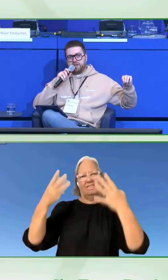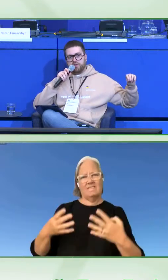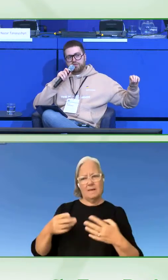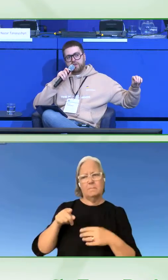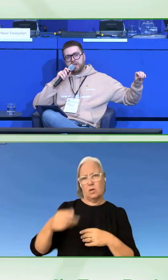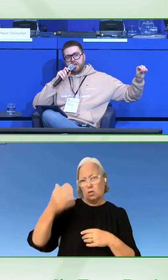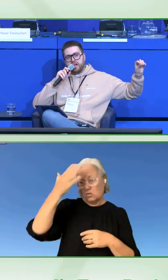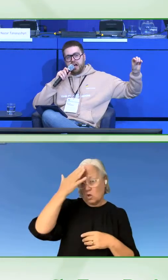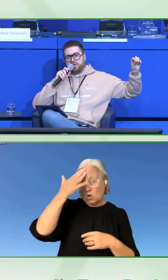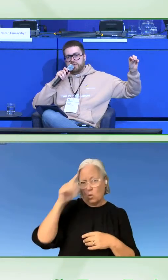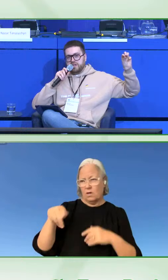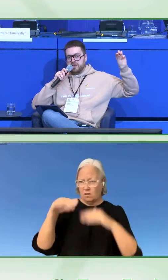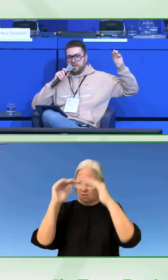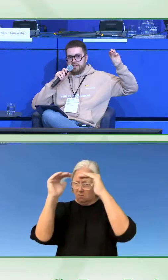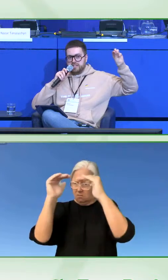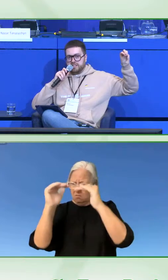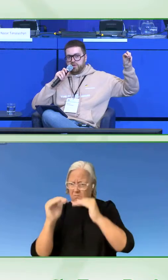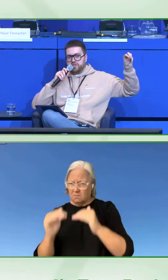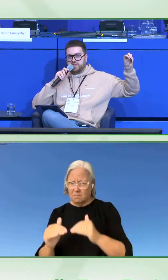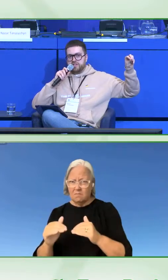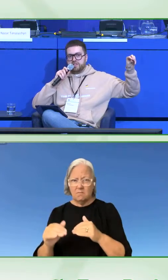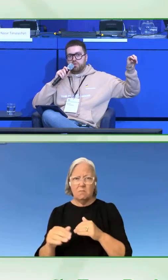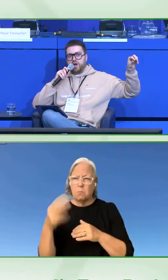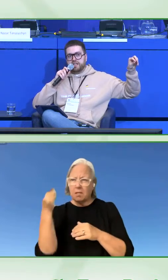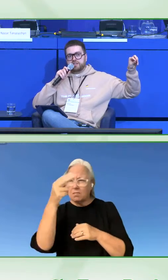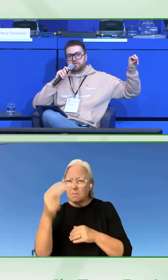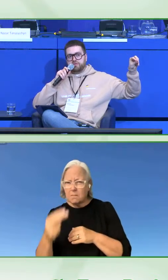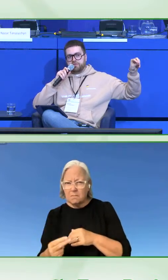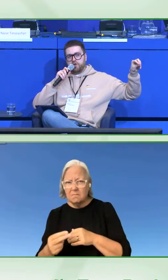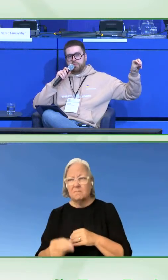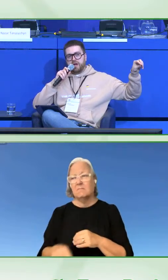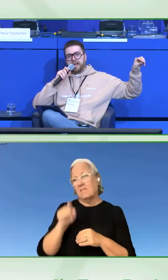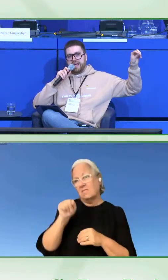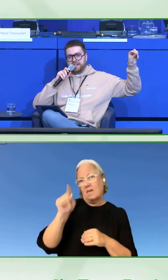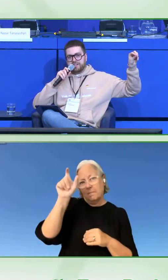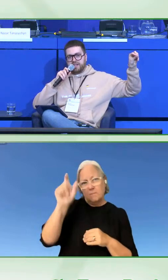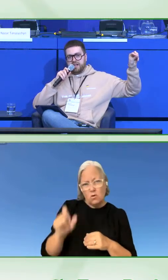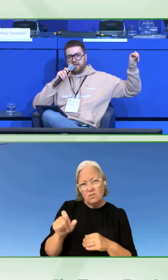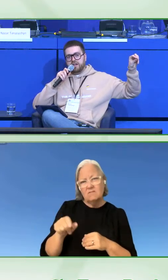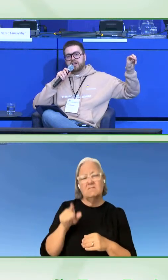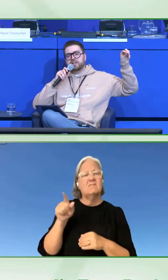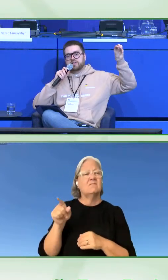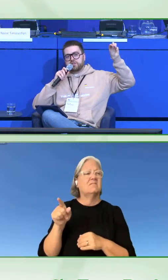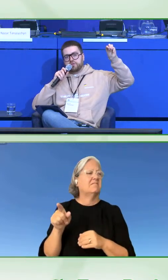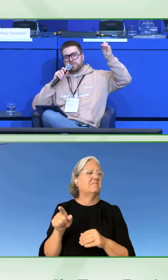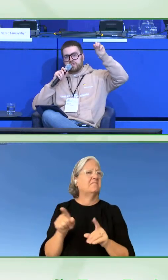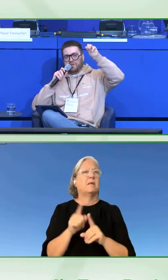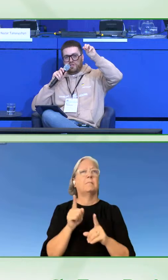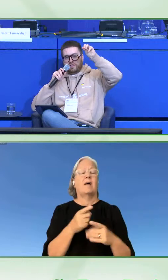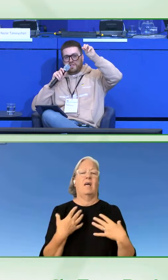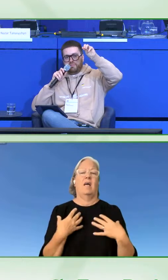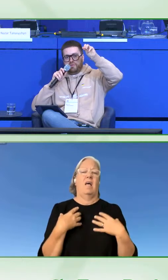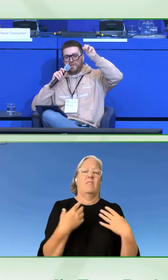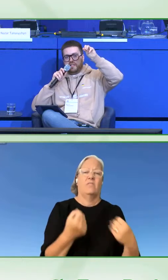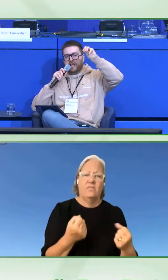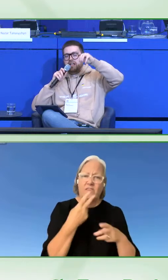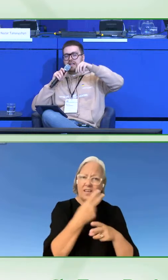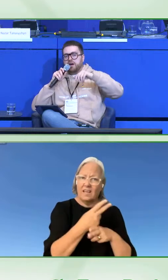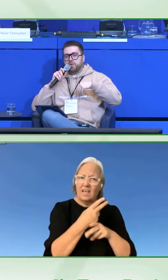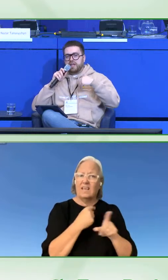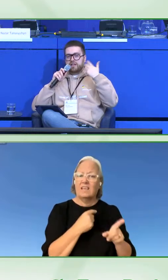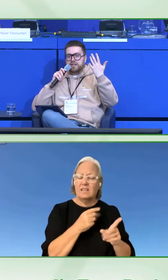all of your certificates or whatever, now, it is all gathered in one system the digital